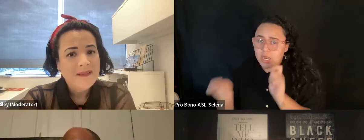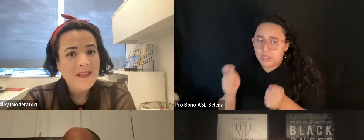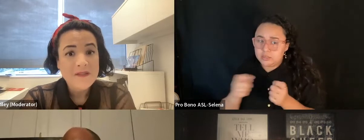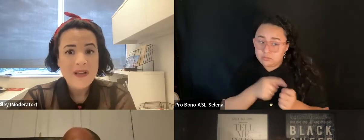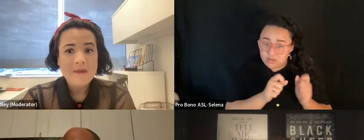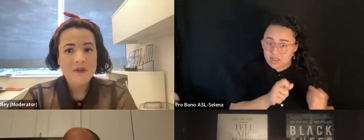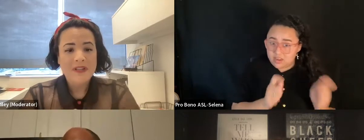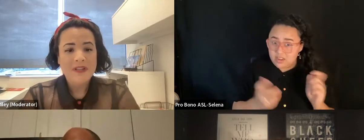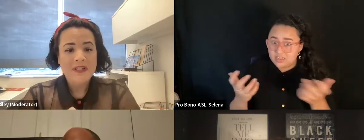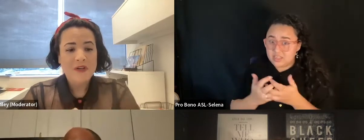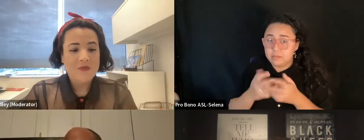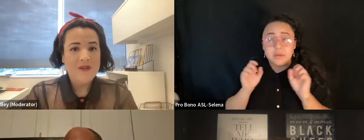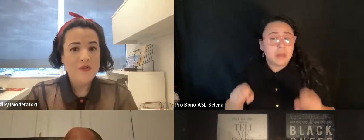where was the monarchy back now and then?